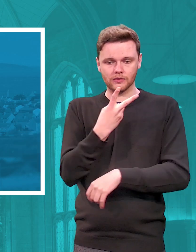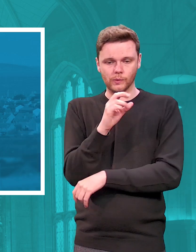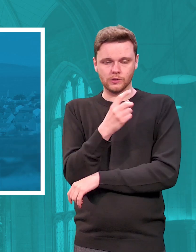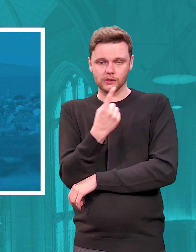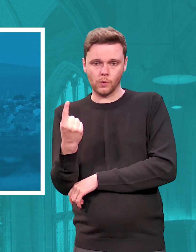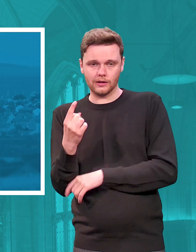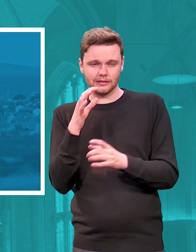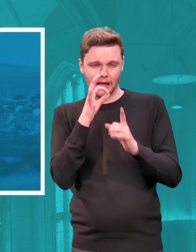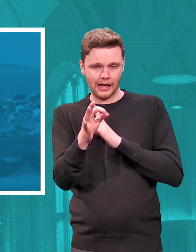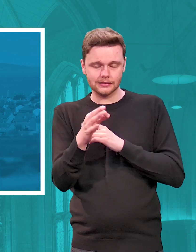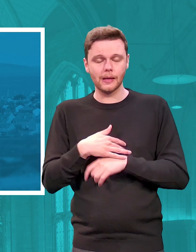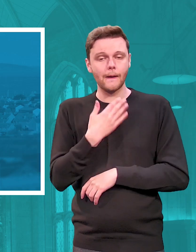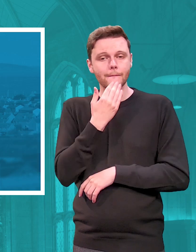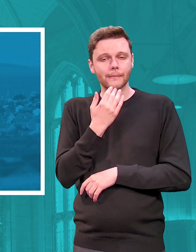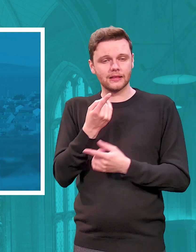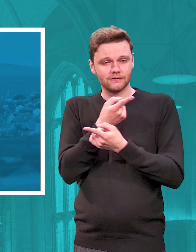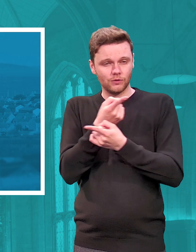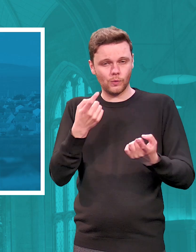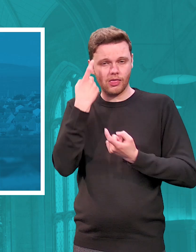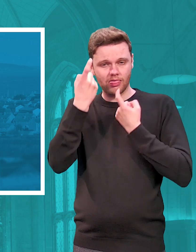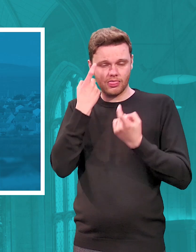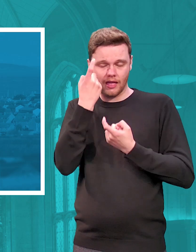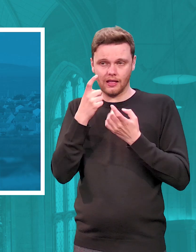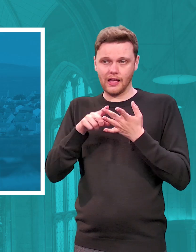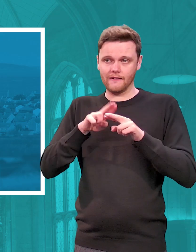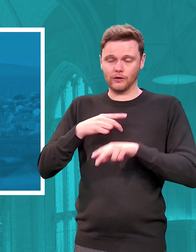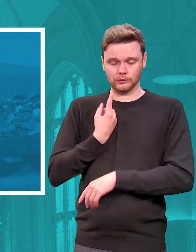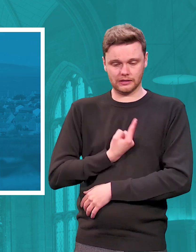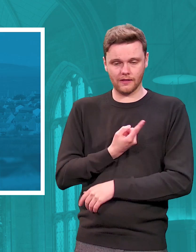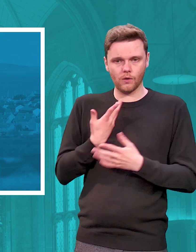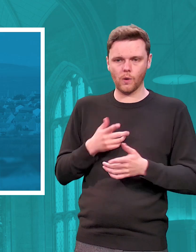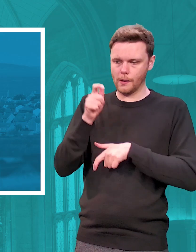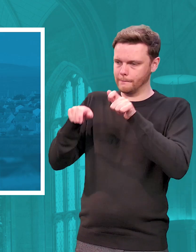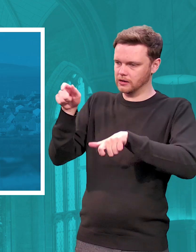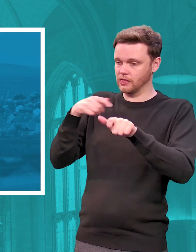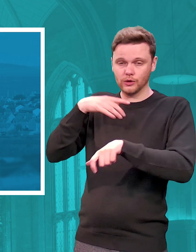to please consider if you or anyone you know would have the drive and the energy to serve